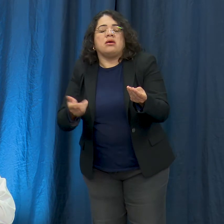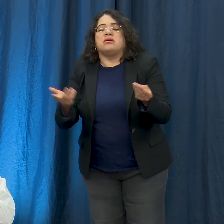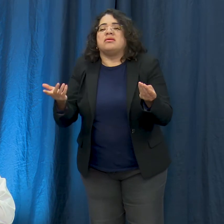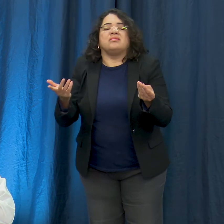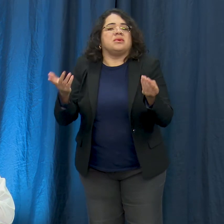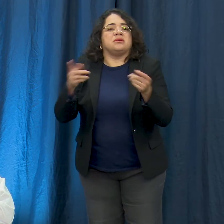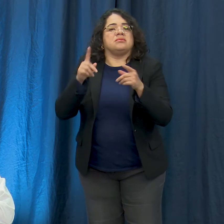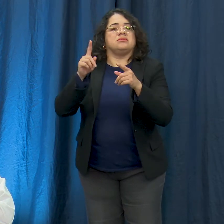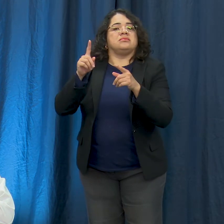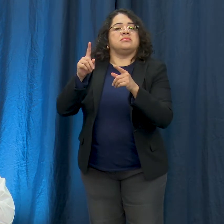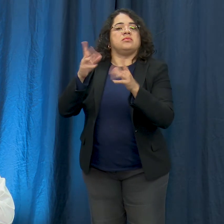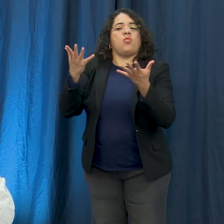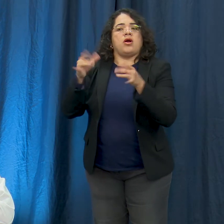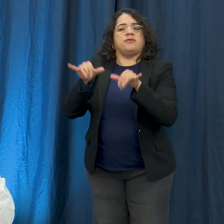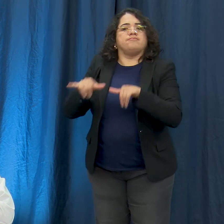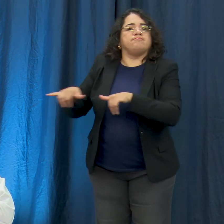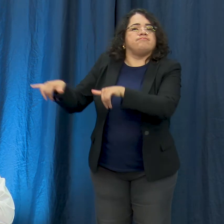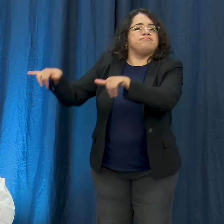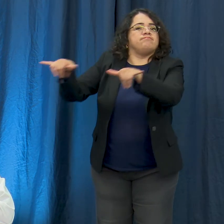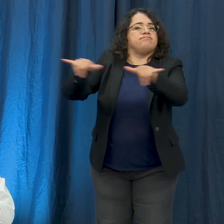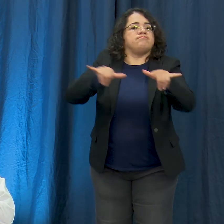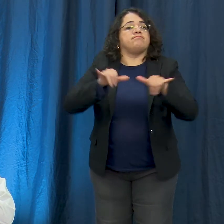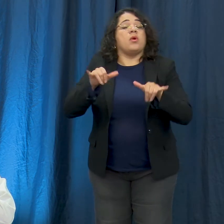to get the basic data that we need to get